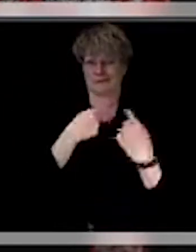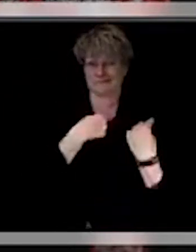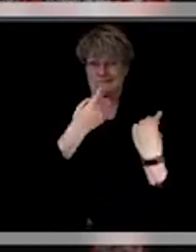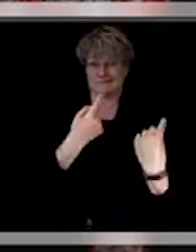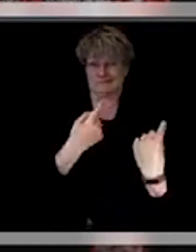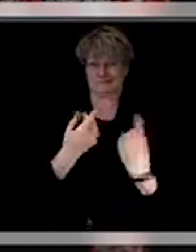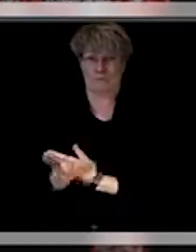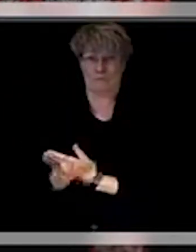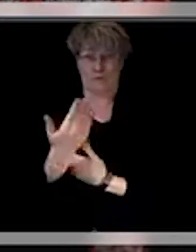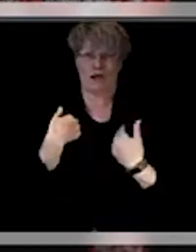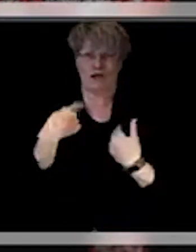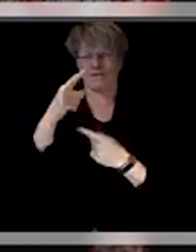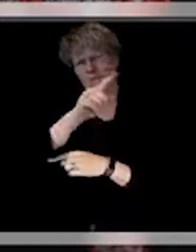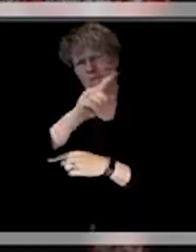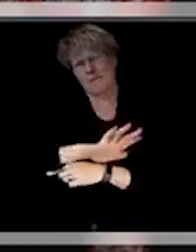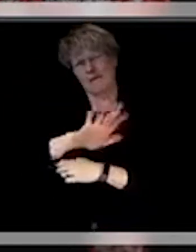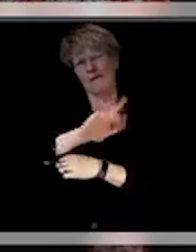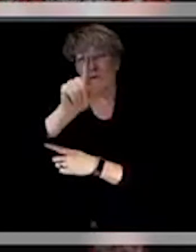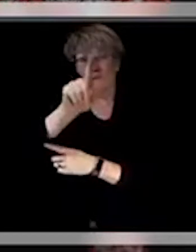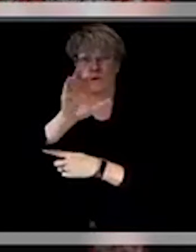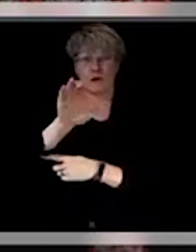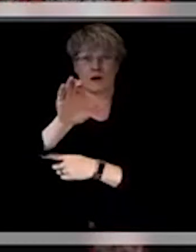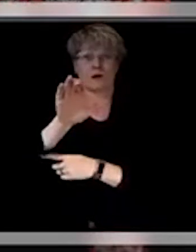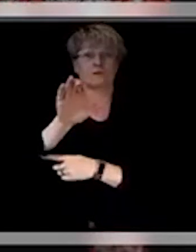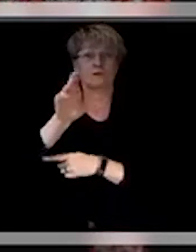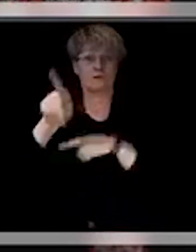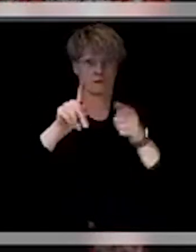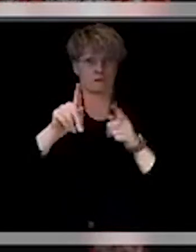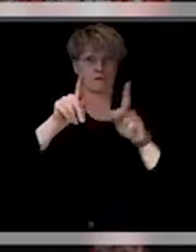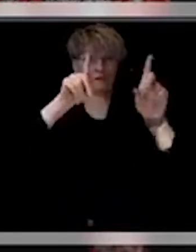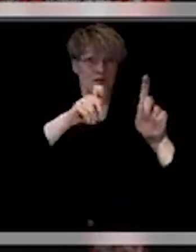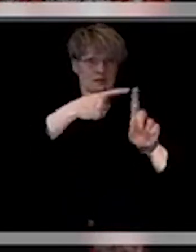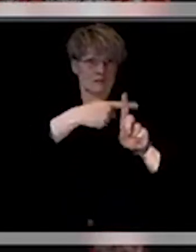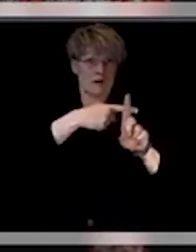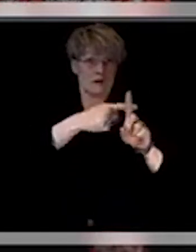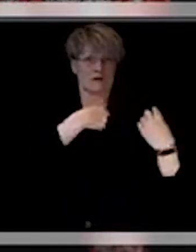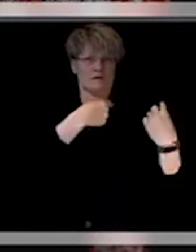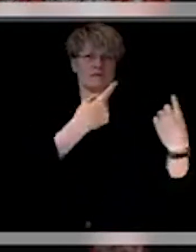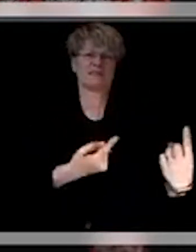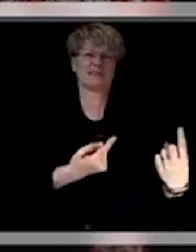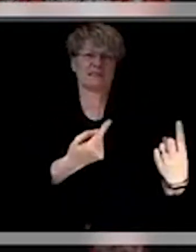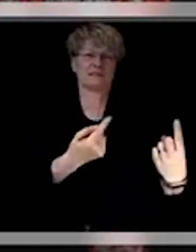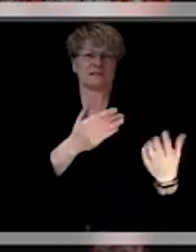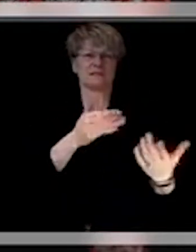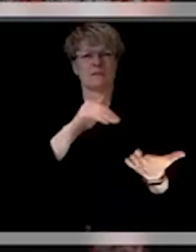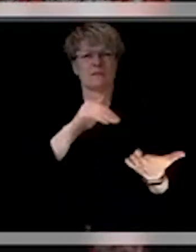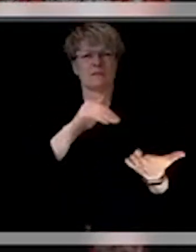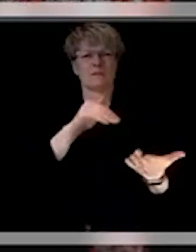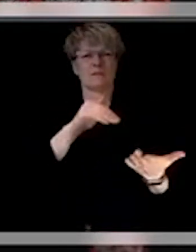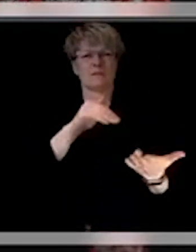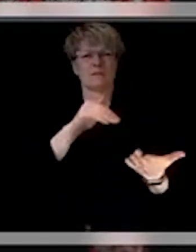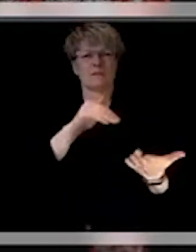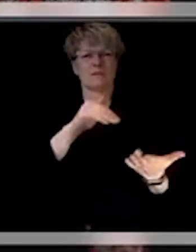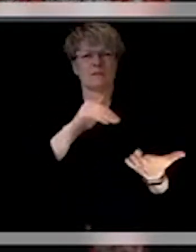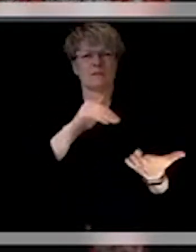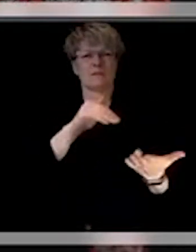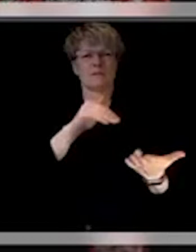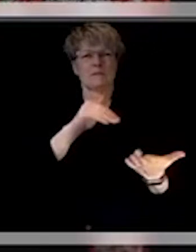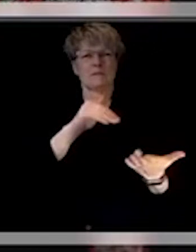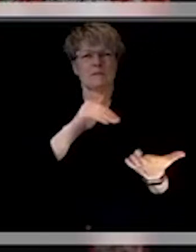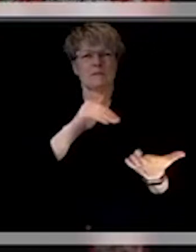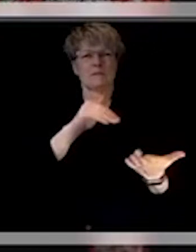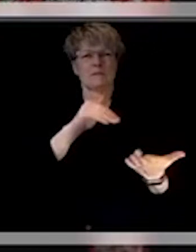100 cases since mid-June or so. We shared previously we've had a couple of gatherings